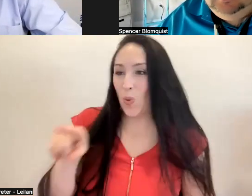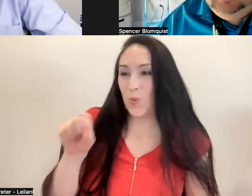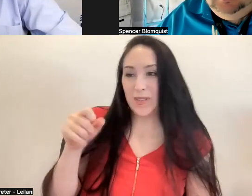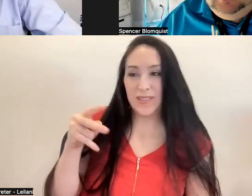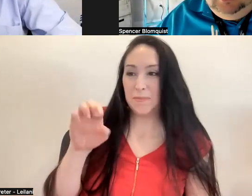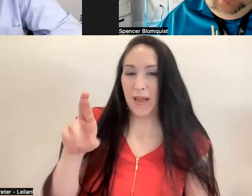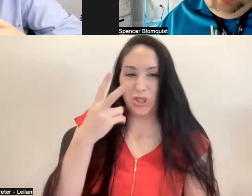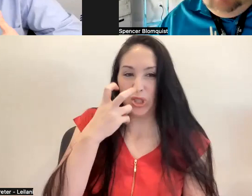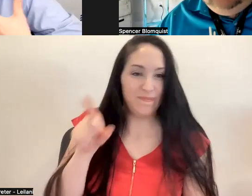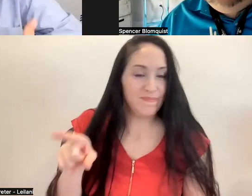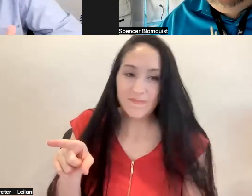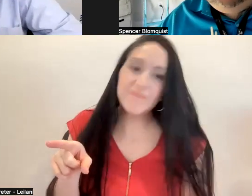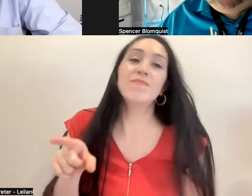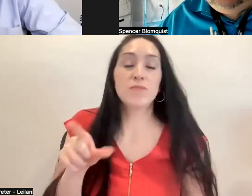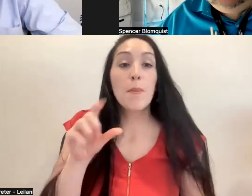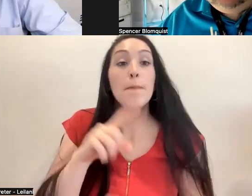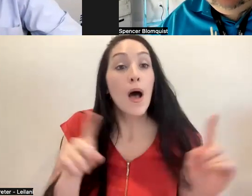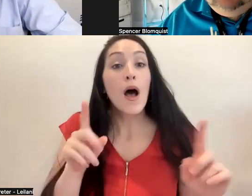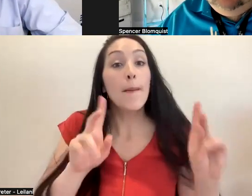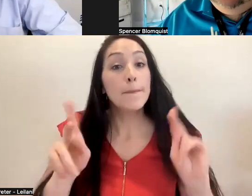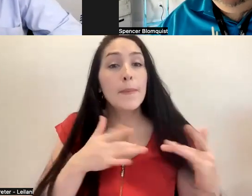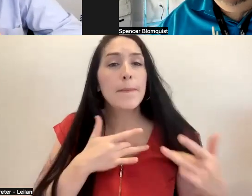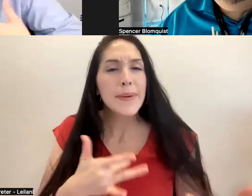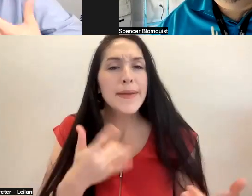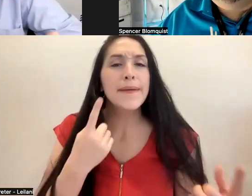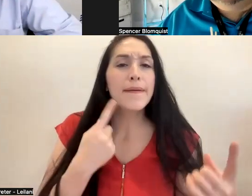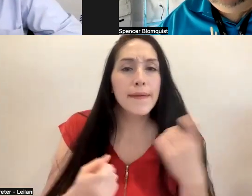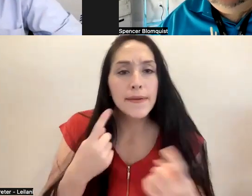is, is, you know, at this time of the year. 11:16:53 How can I keep start changing? Just